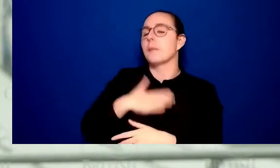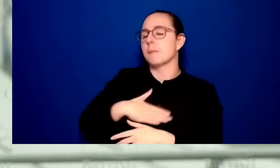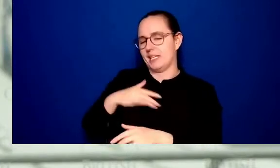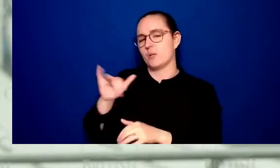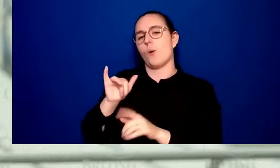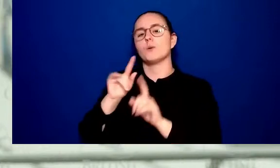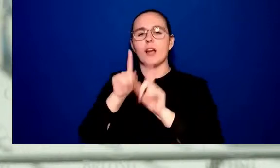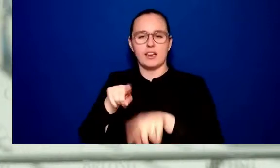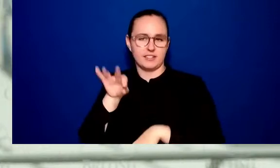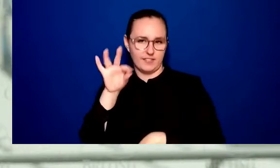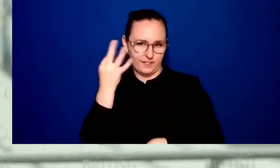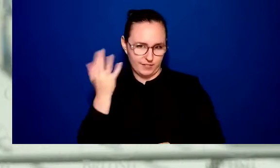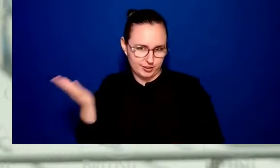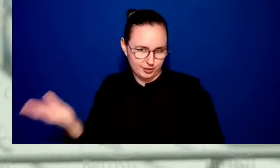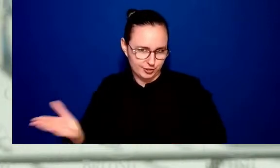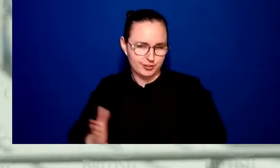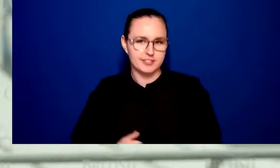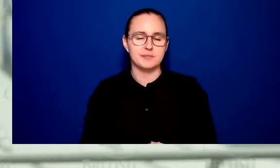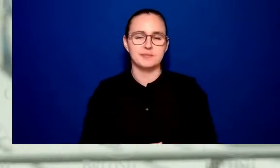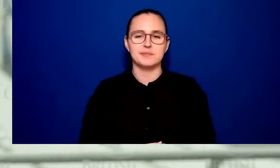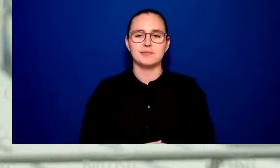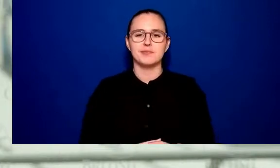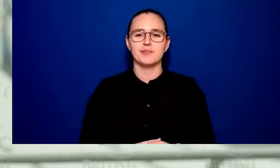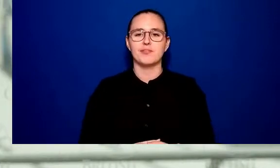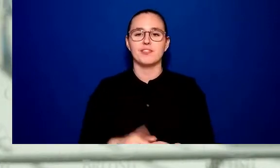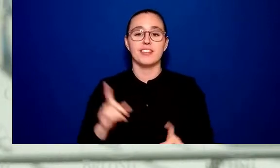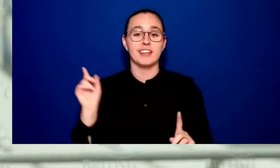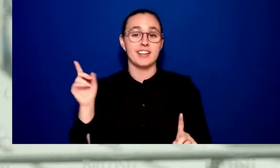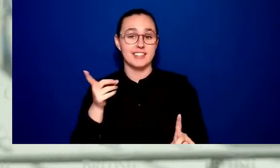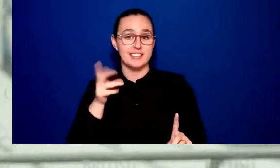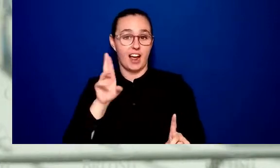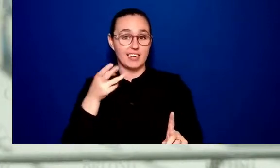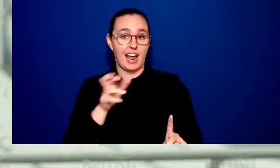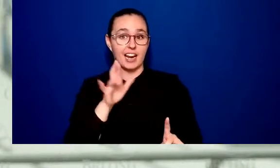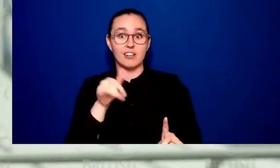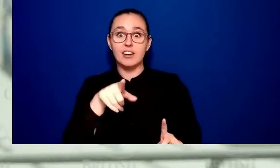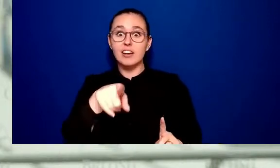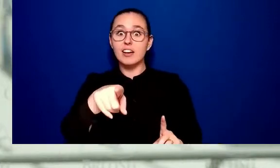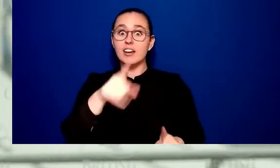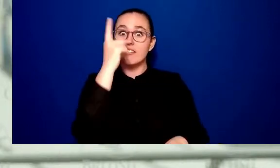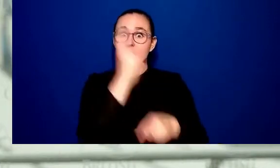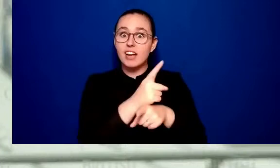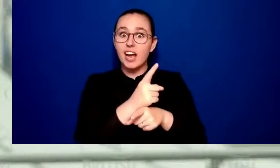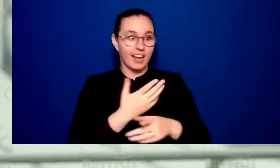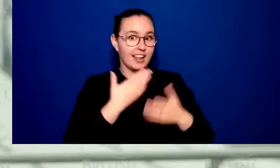Thanksgiving, we need to think about Halloween. You're right.